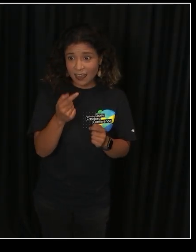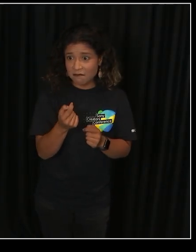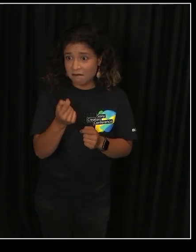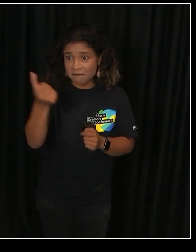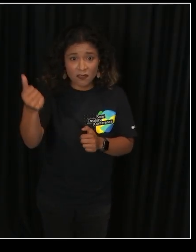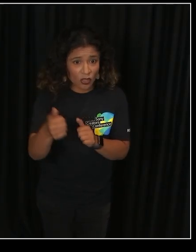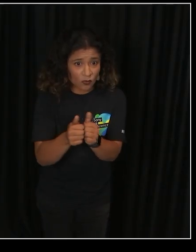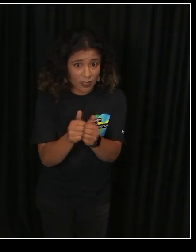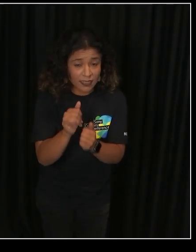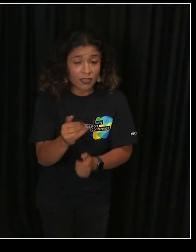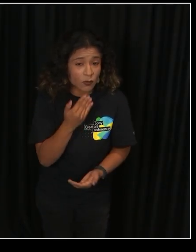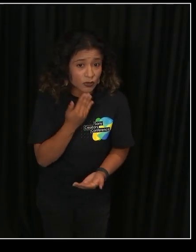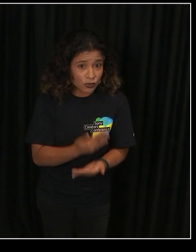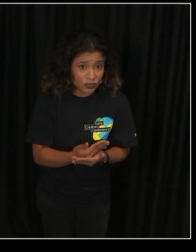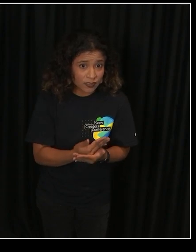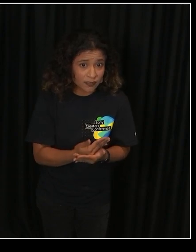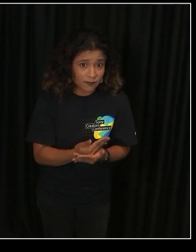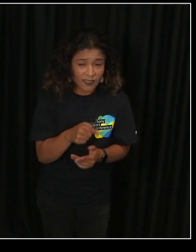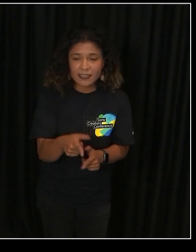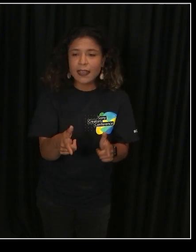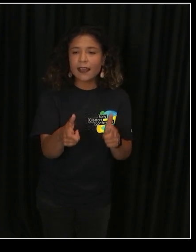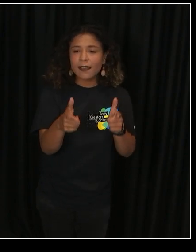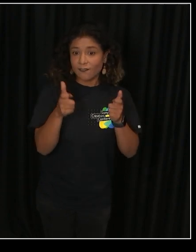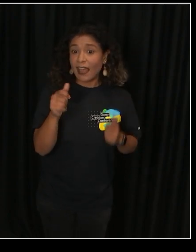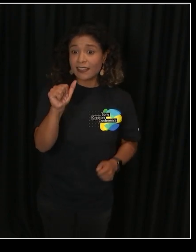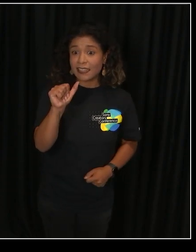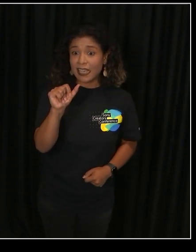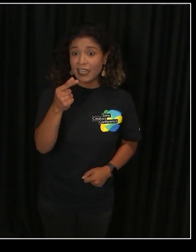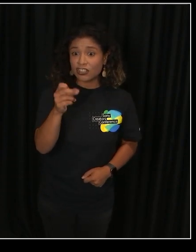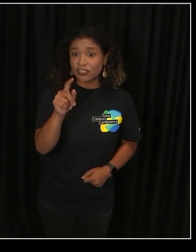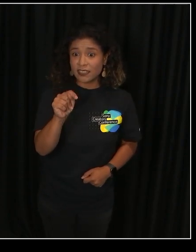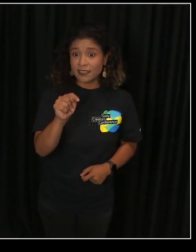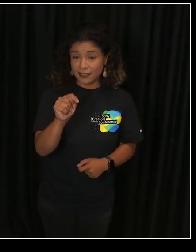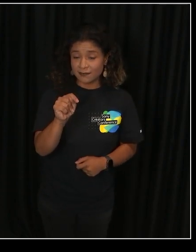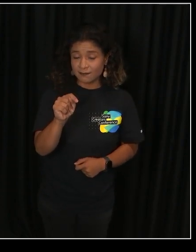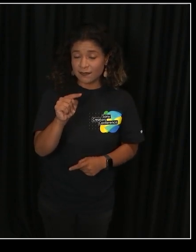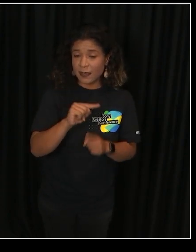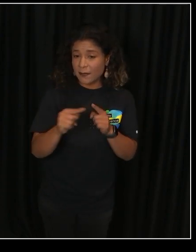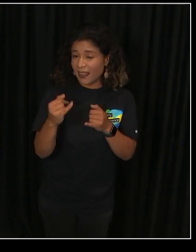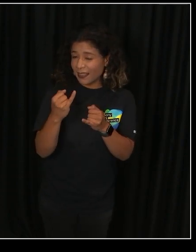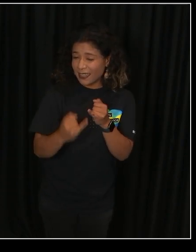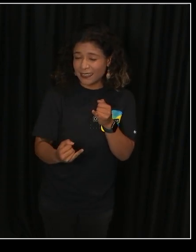So that was good. These were fast agents, but in the end, they weren't quite good enough.